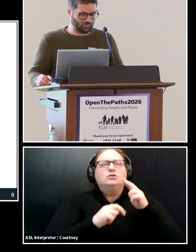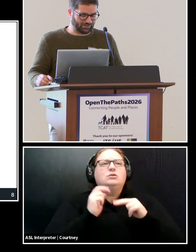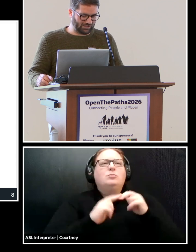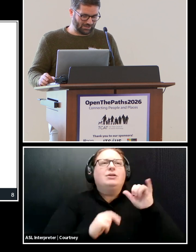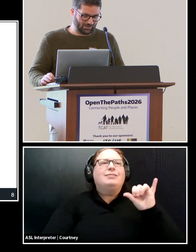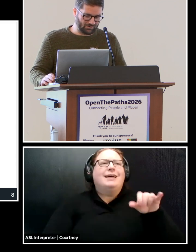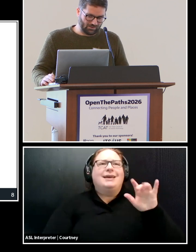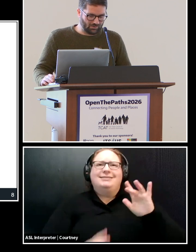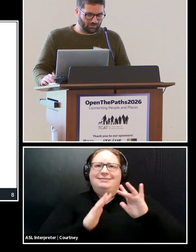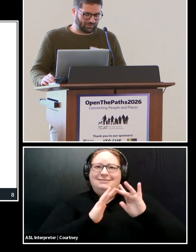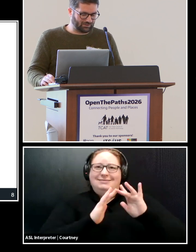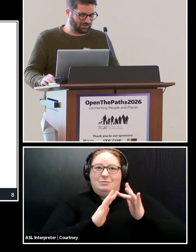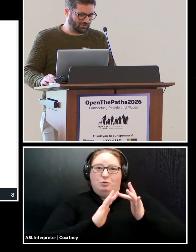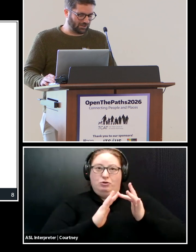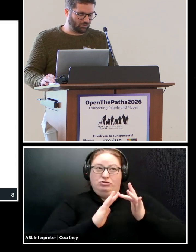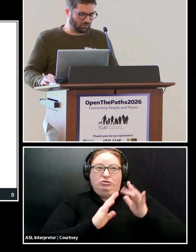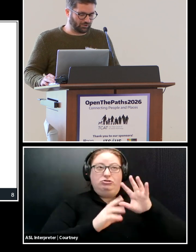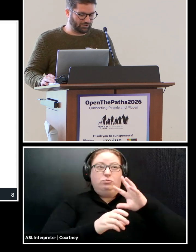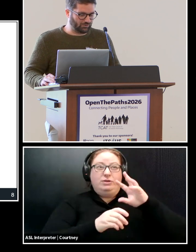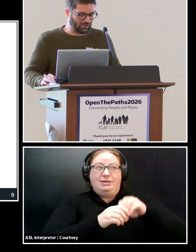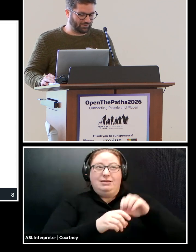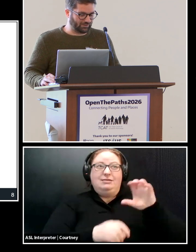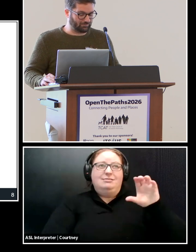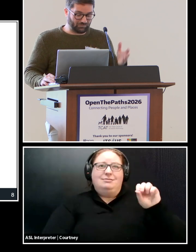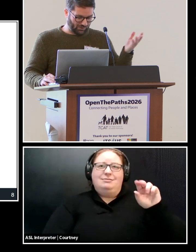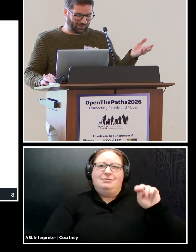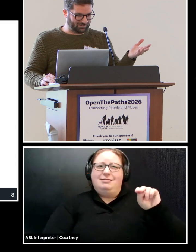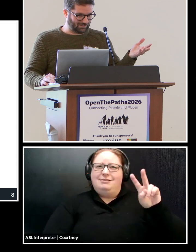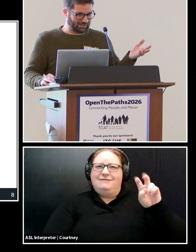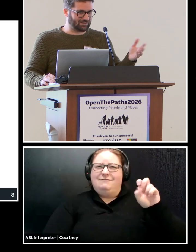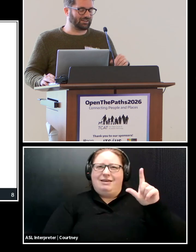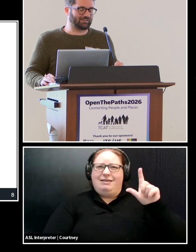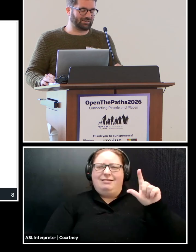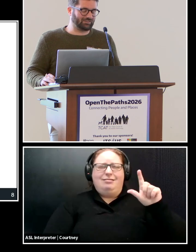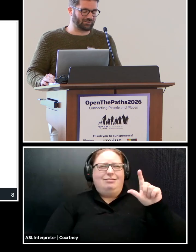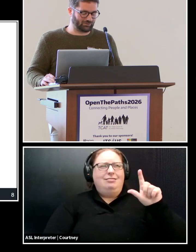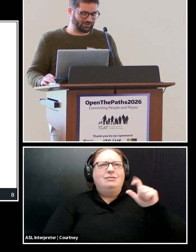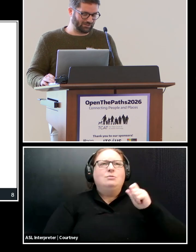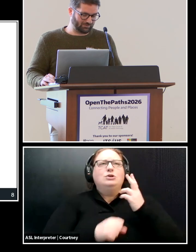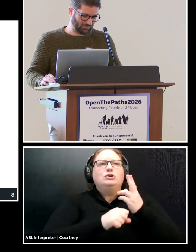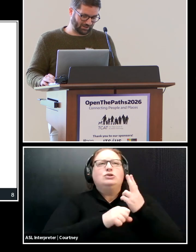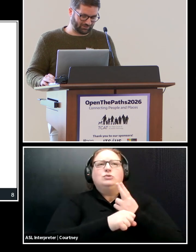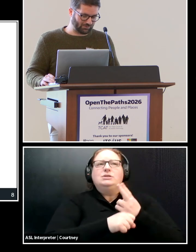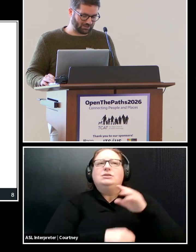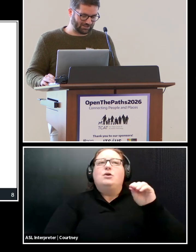um within within Conveyal we're utilizing the OS-CONNECT data set. So the uh sidewalk